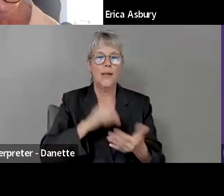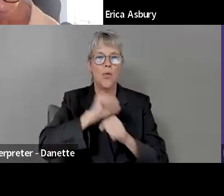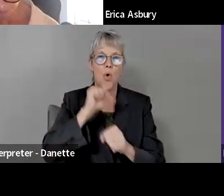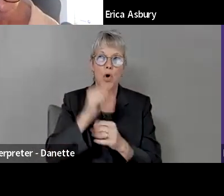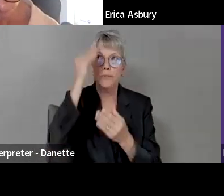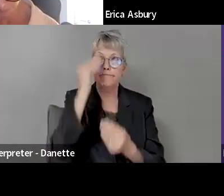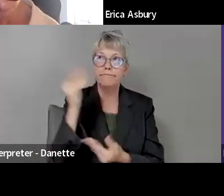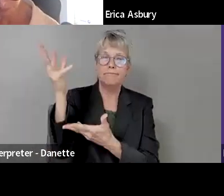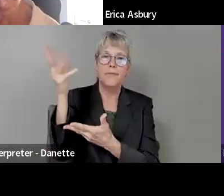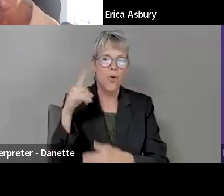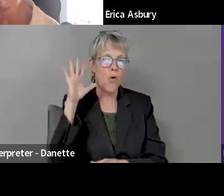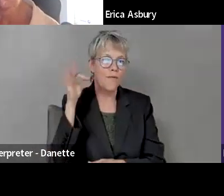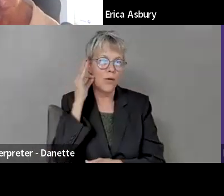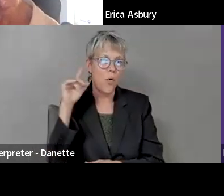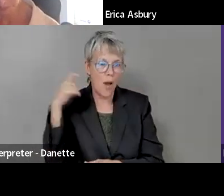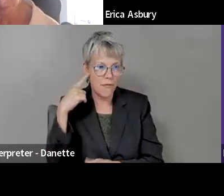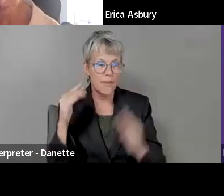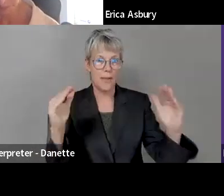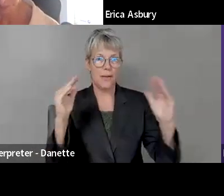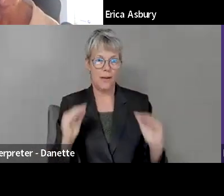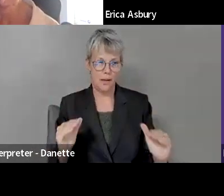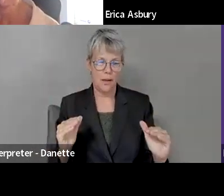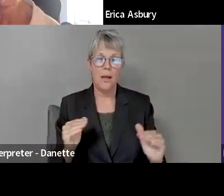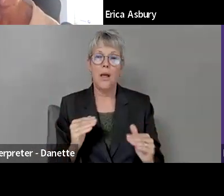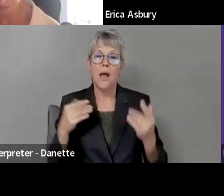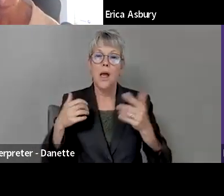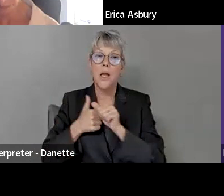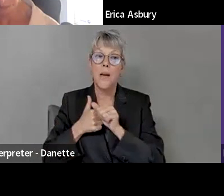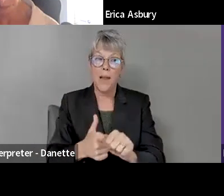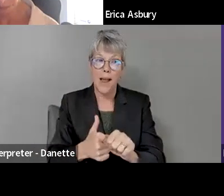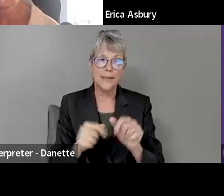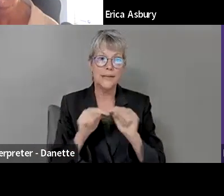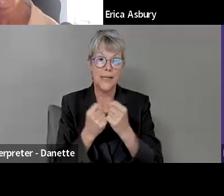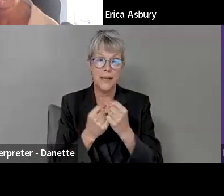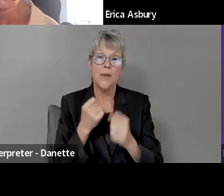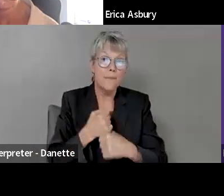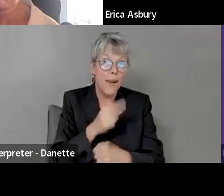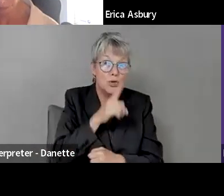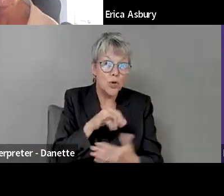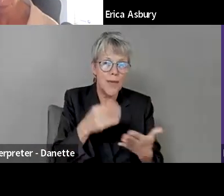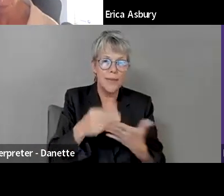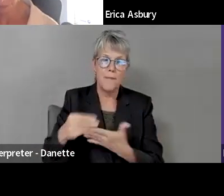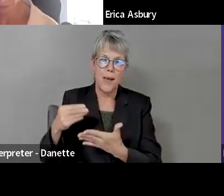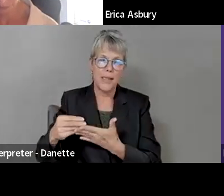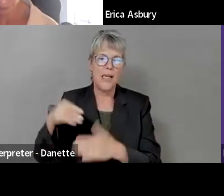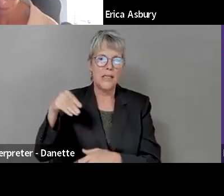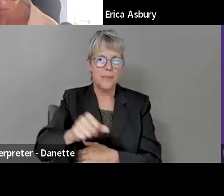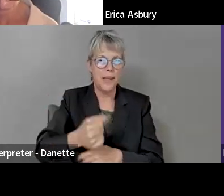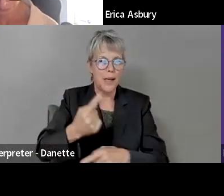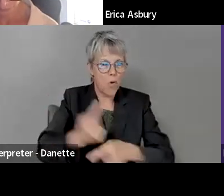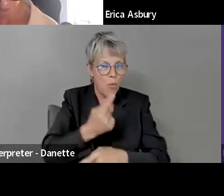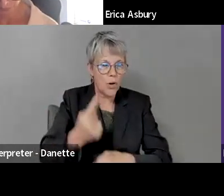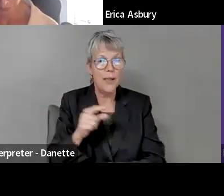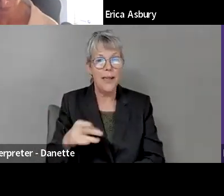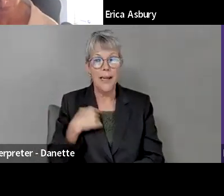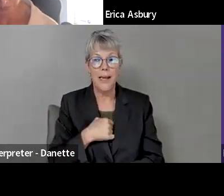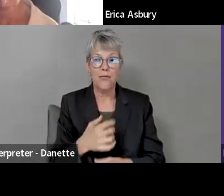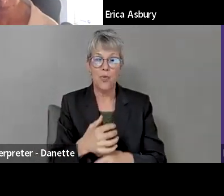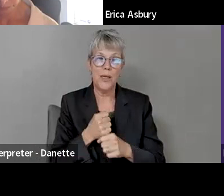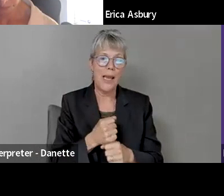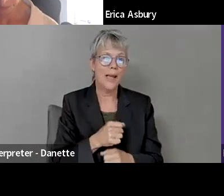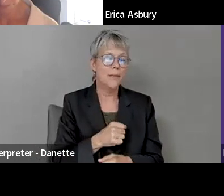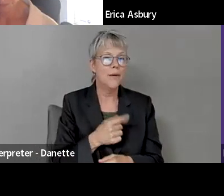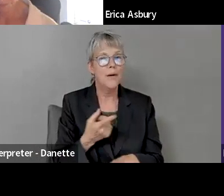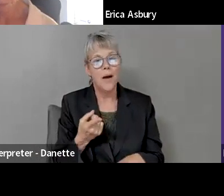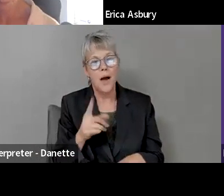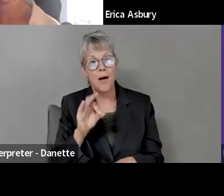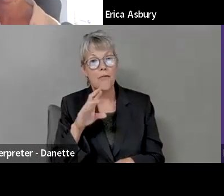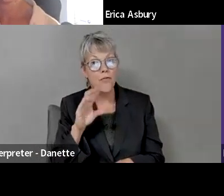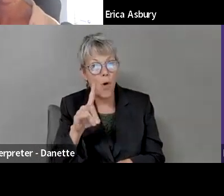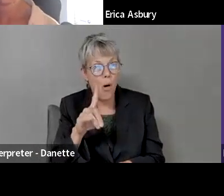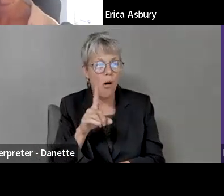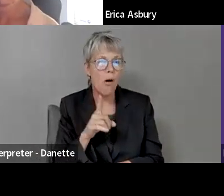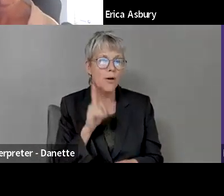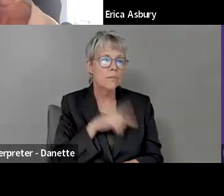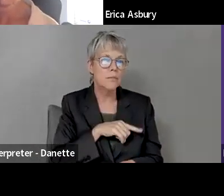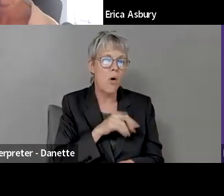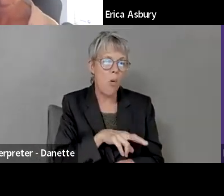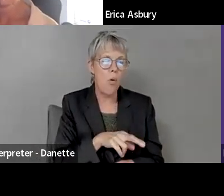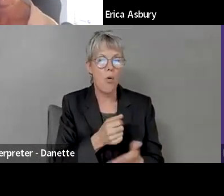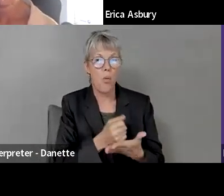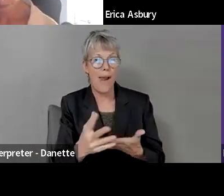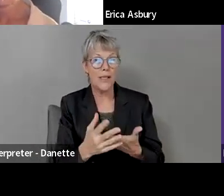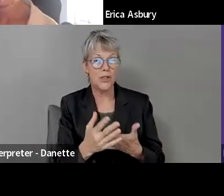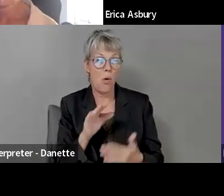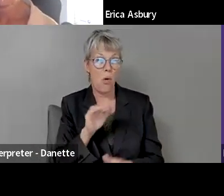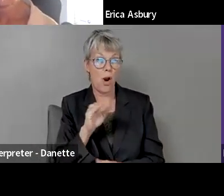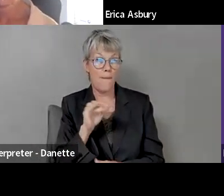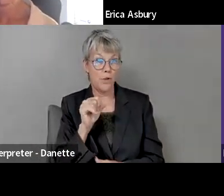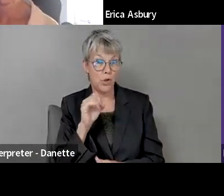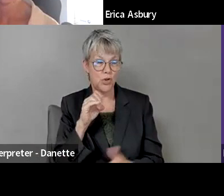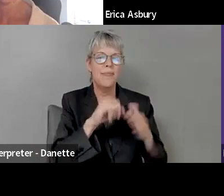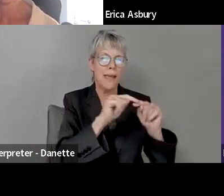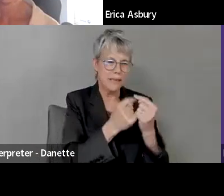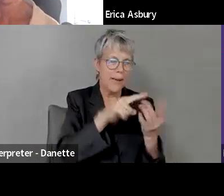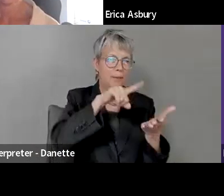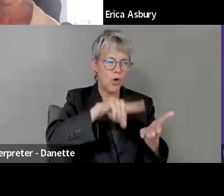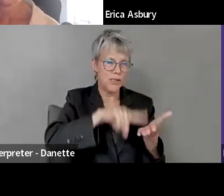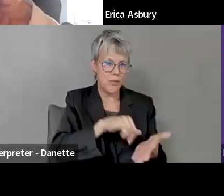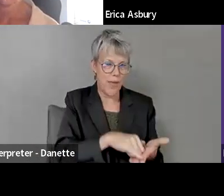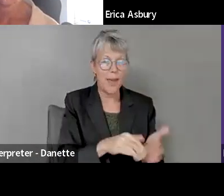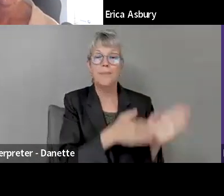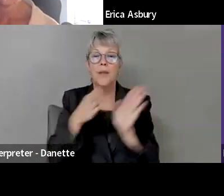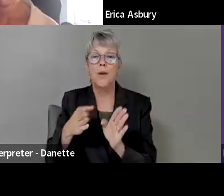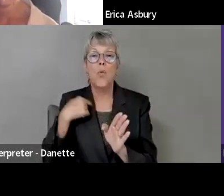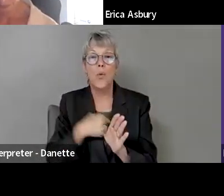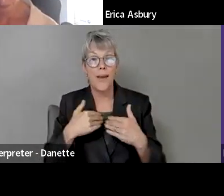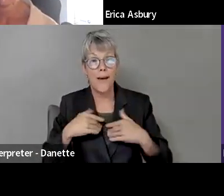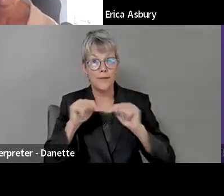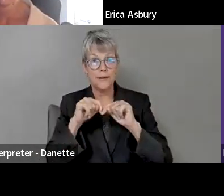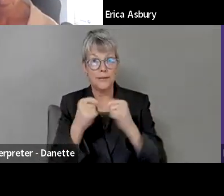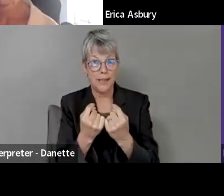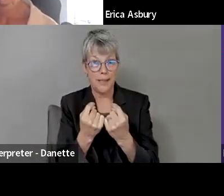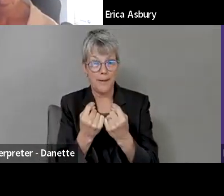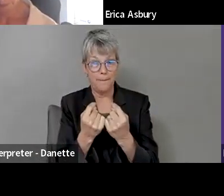Matt Herr (they): I have a compliance teams that make sure that money is being spent appropriately. Also, if we ever get any like fraud, waste abuse allegations. That team would be looking into that. And then we also have a team that credentials